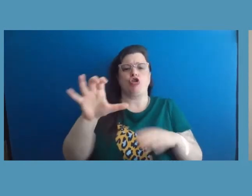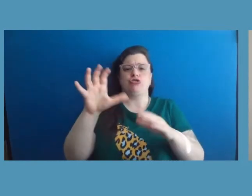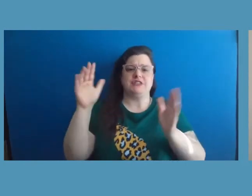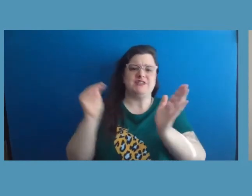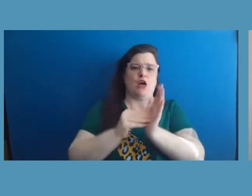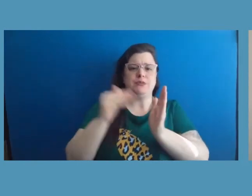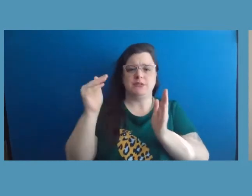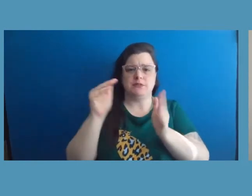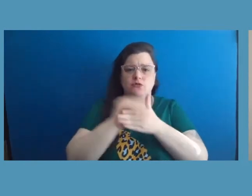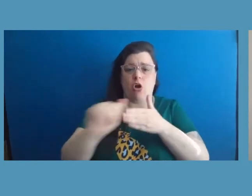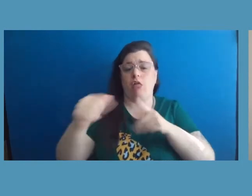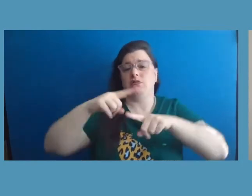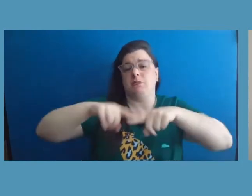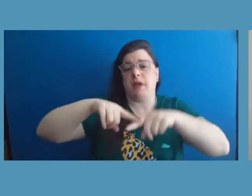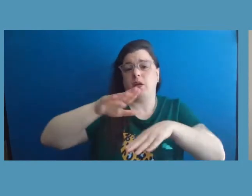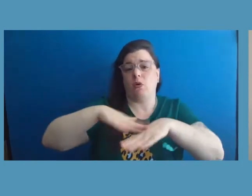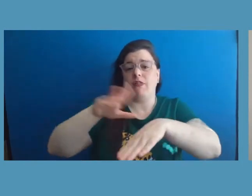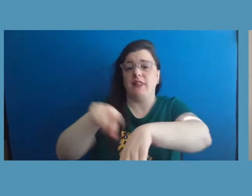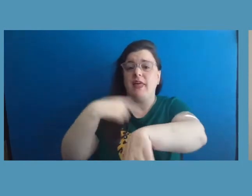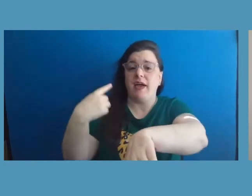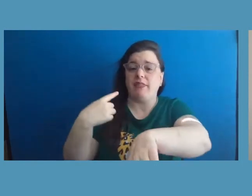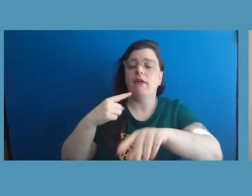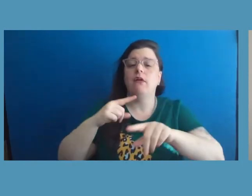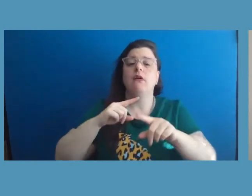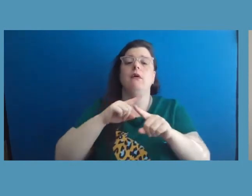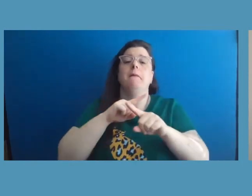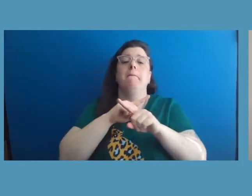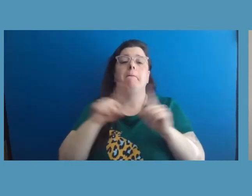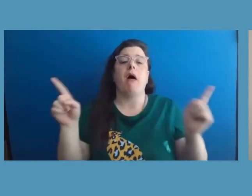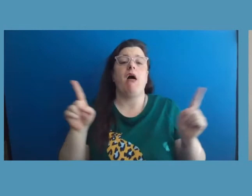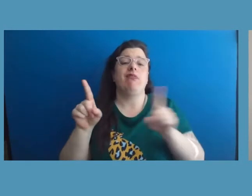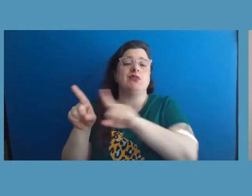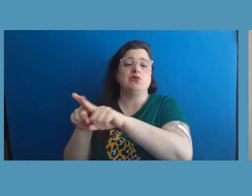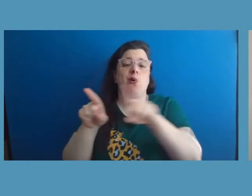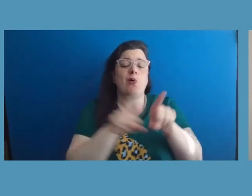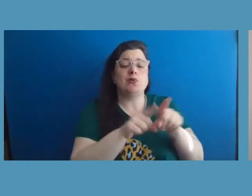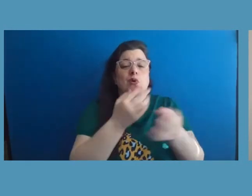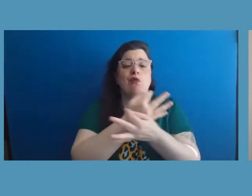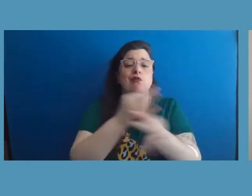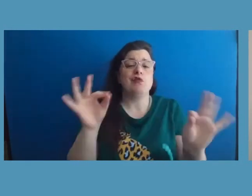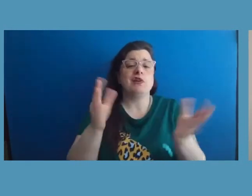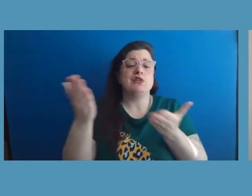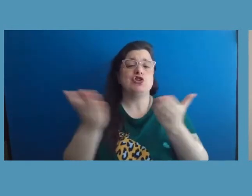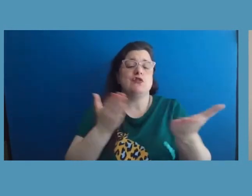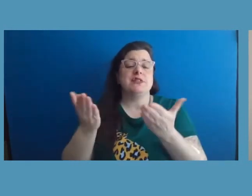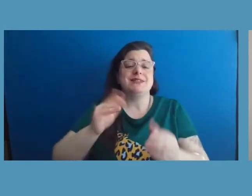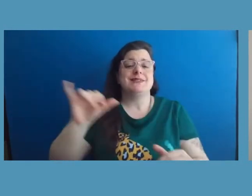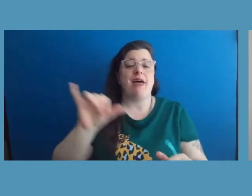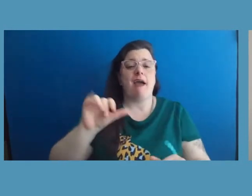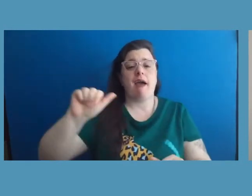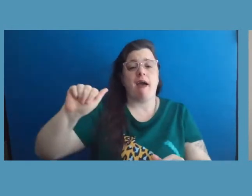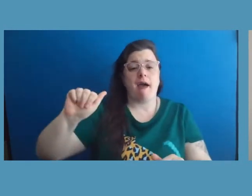a company. Hundreds of thousands of dollars depending on the length. But really there